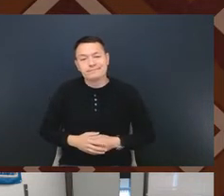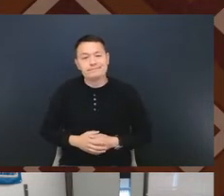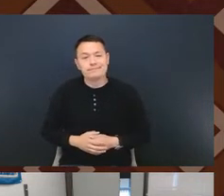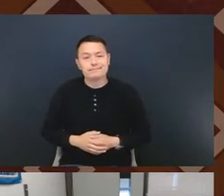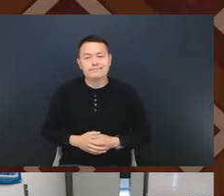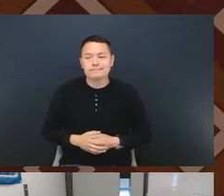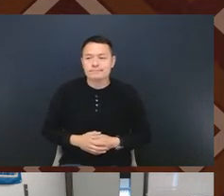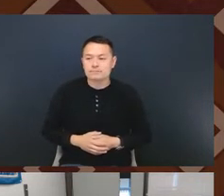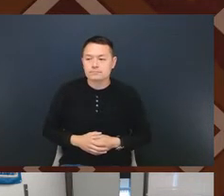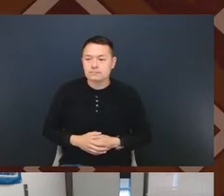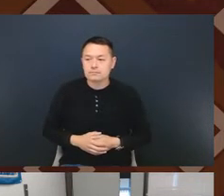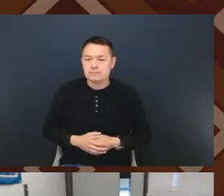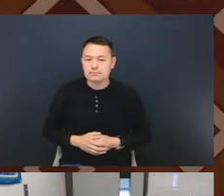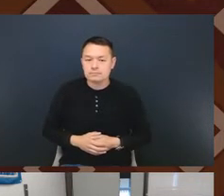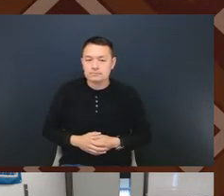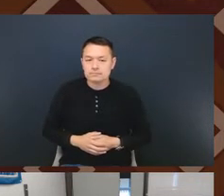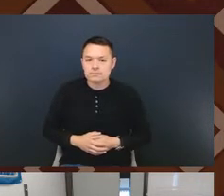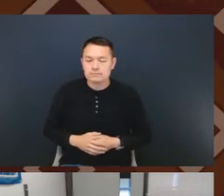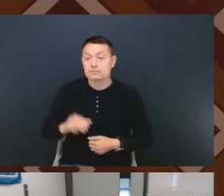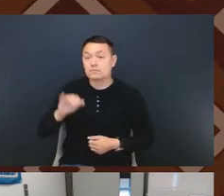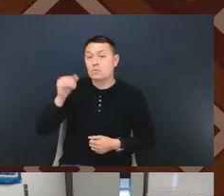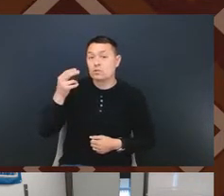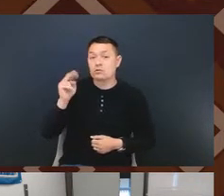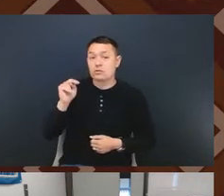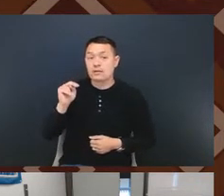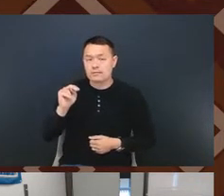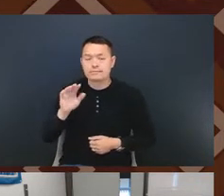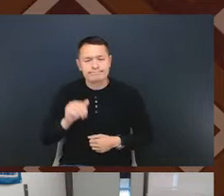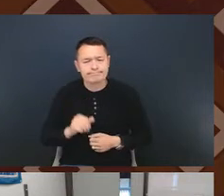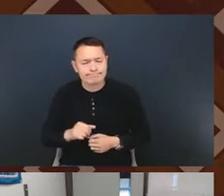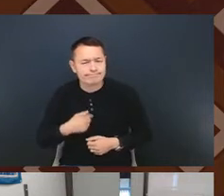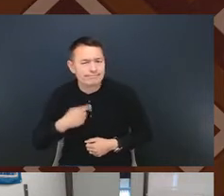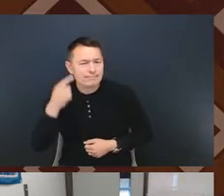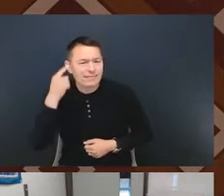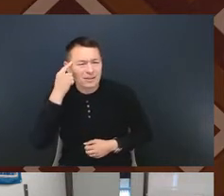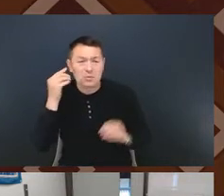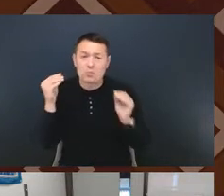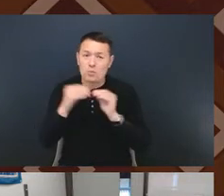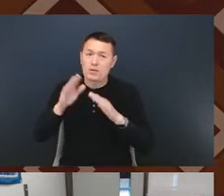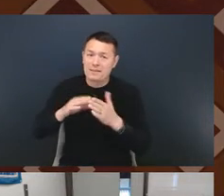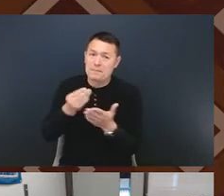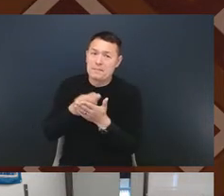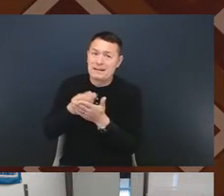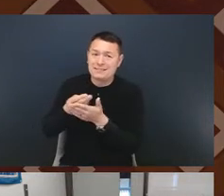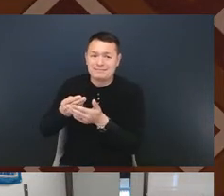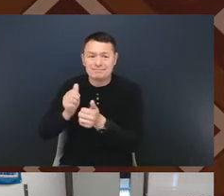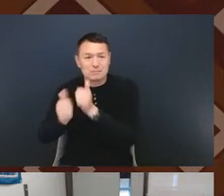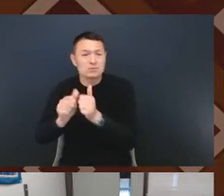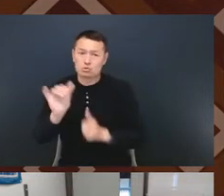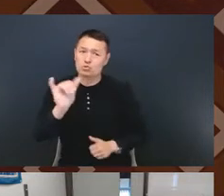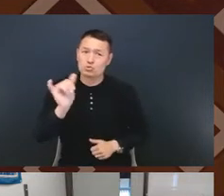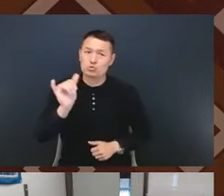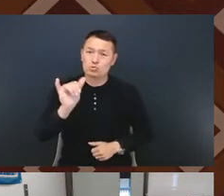That's right. I think it's more than economics to me. It's really the idea that